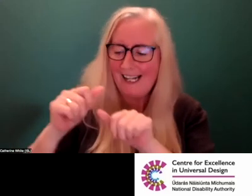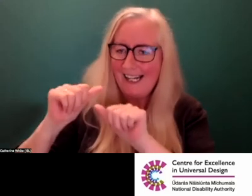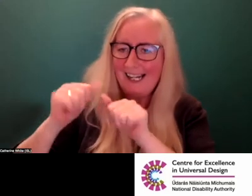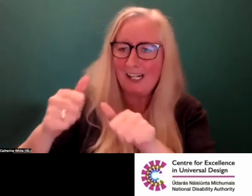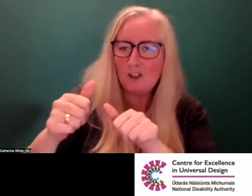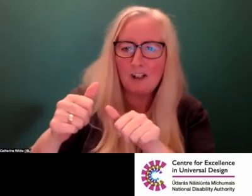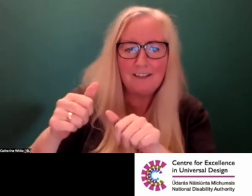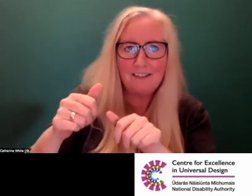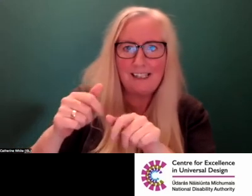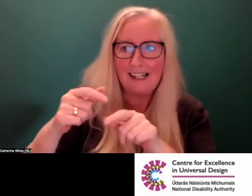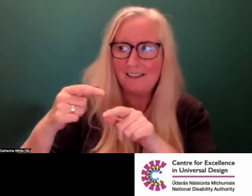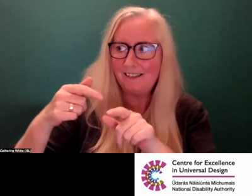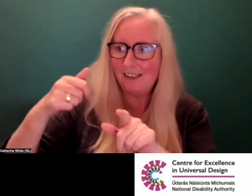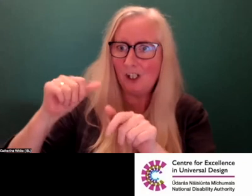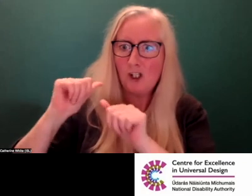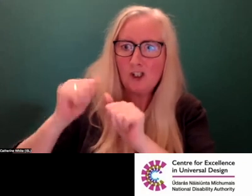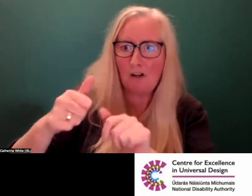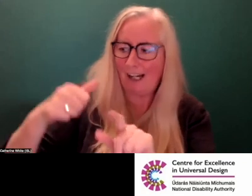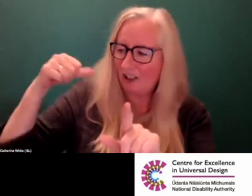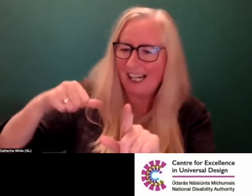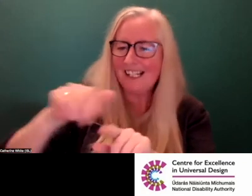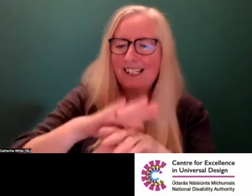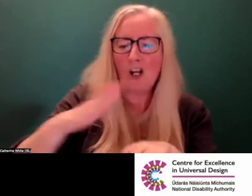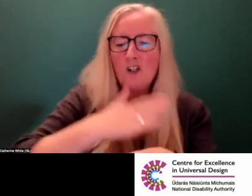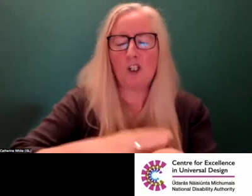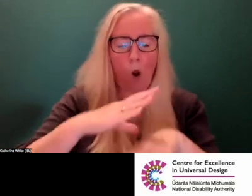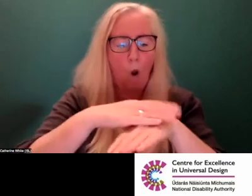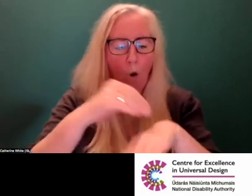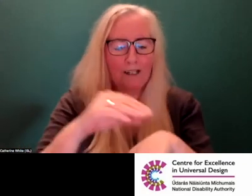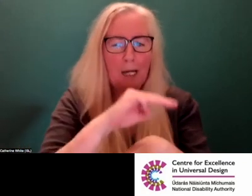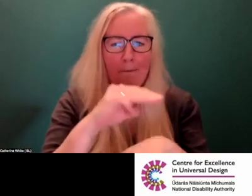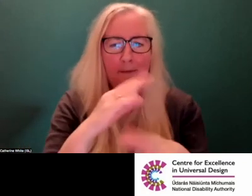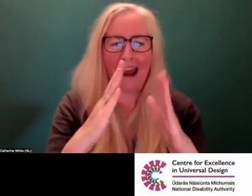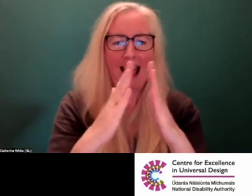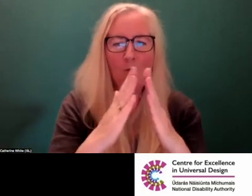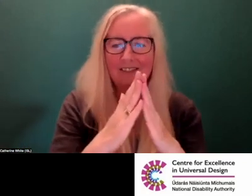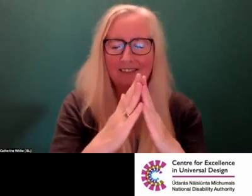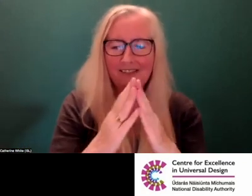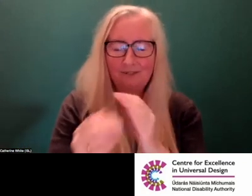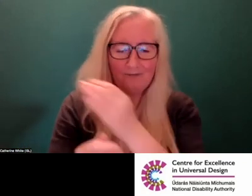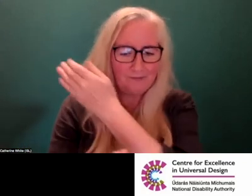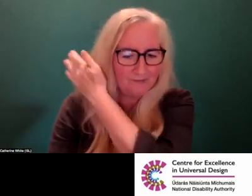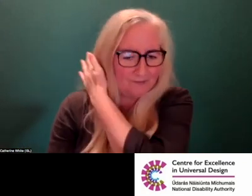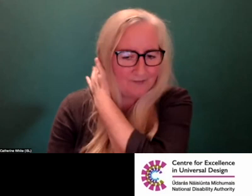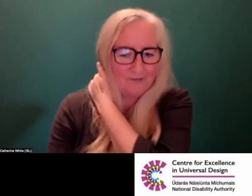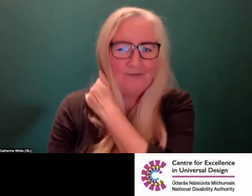and intergenerational living, rather than older people's housing. And I suppose how to get the balance right.